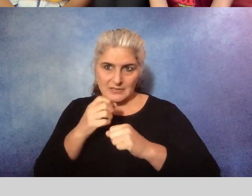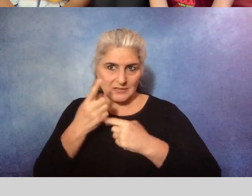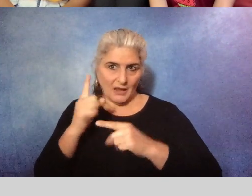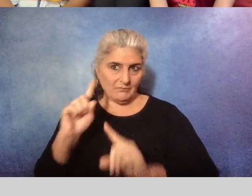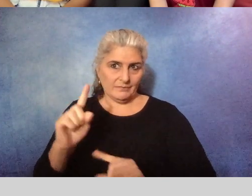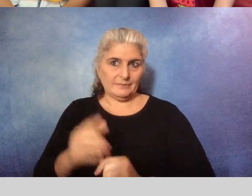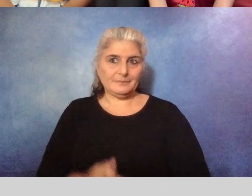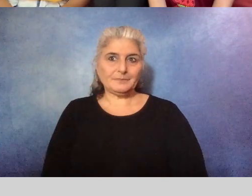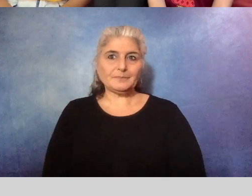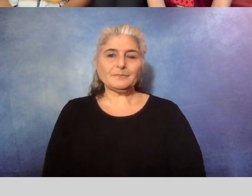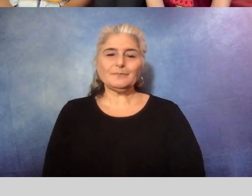[Mariella] Yeah.